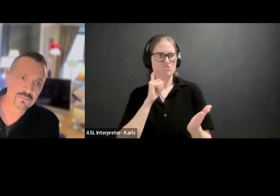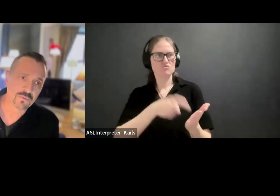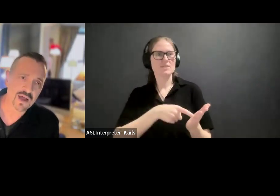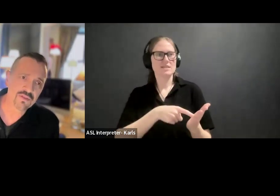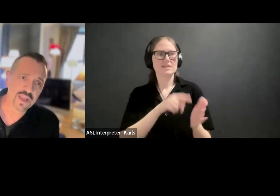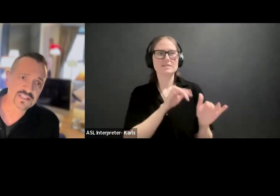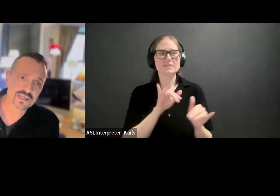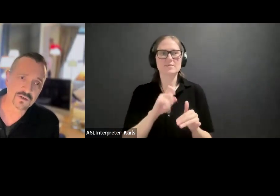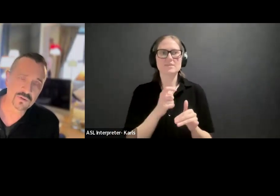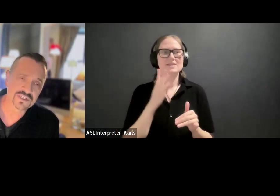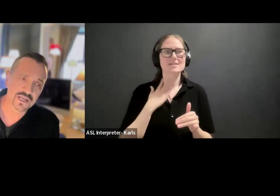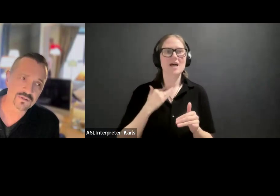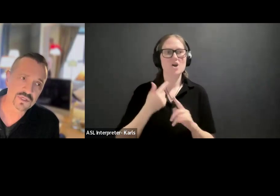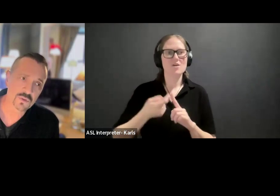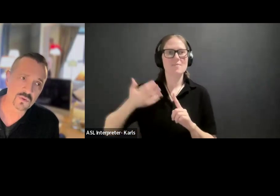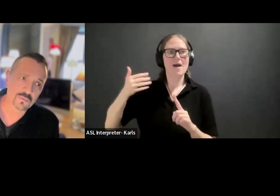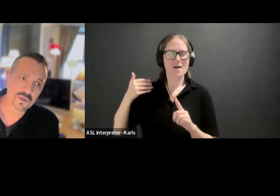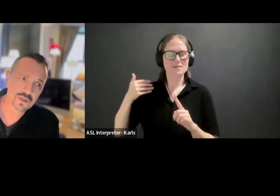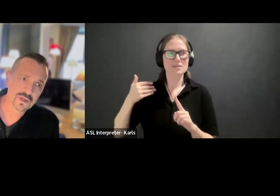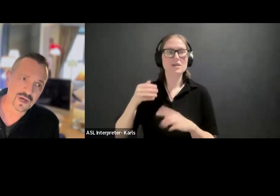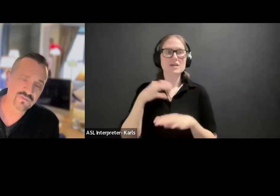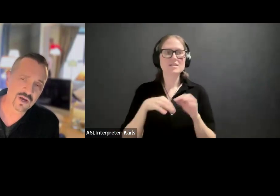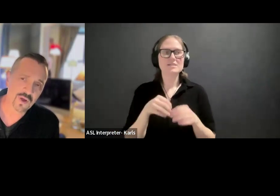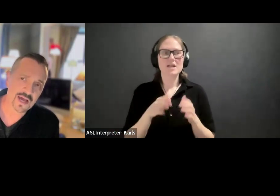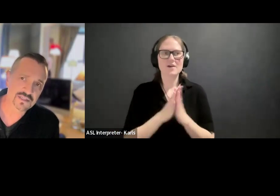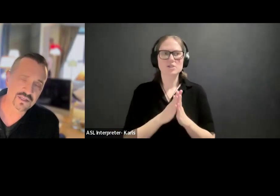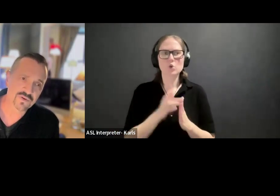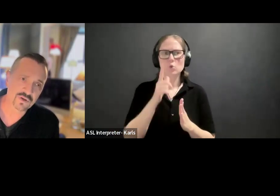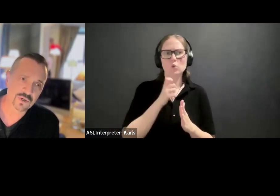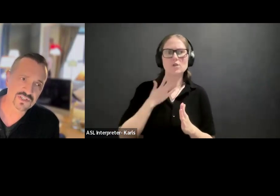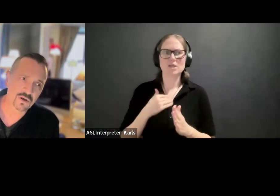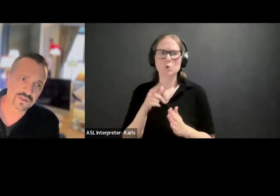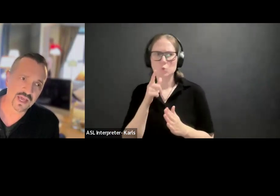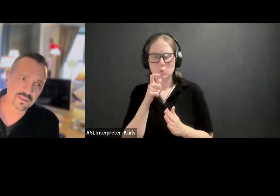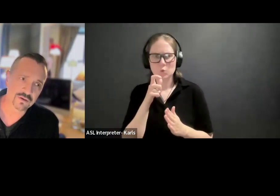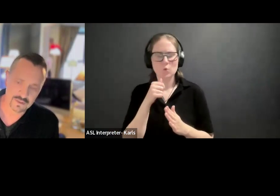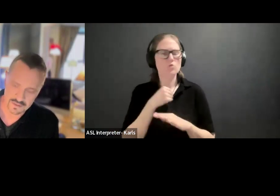But rather than asking who desires whom, I've come to ask a different question altogether.